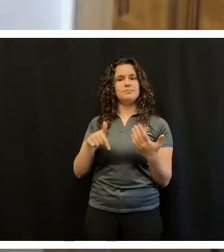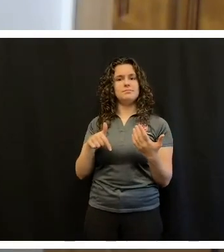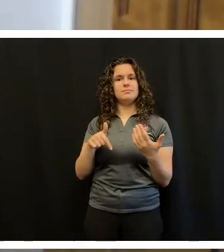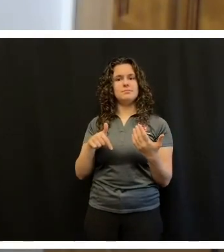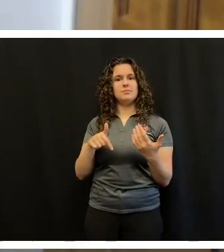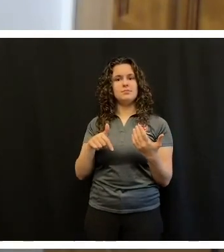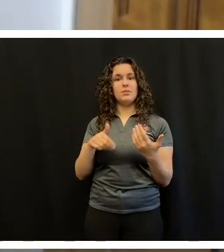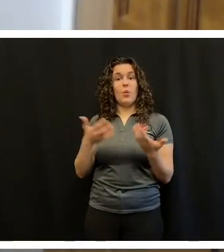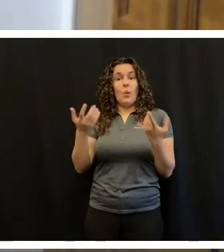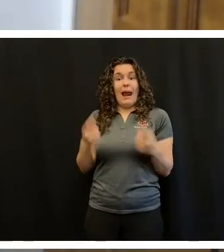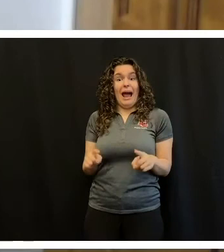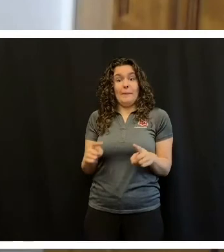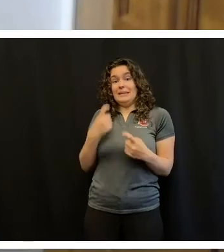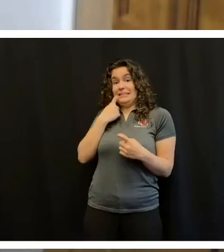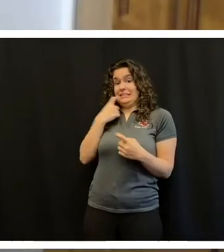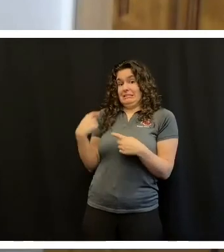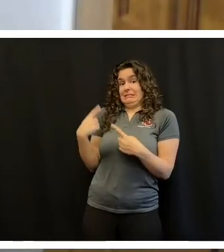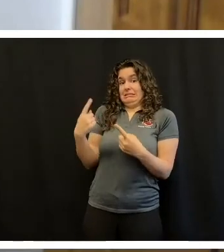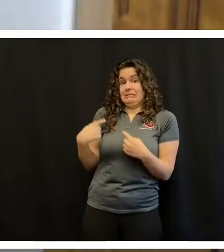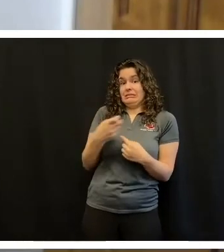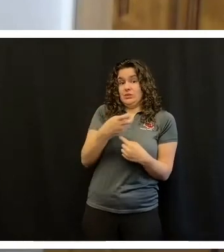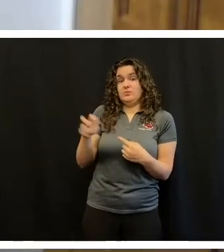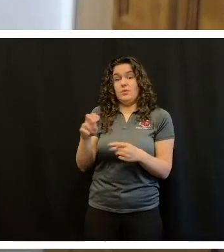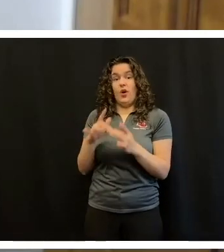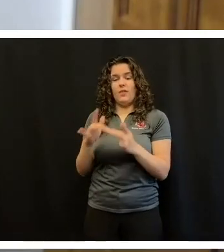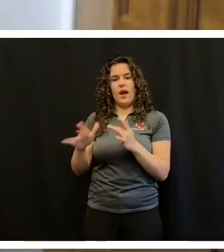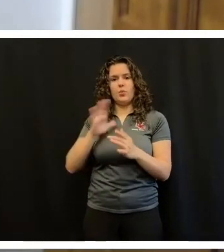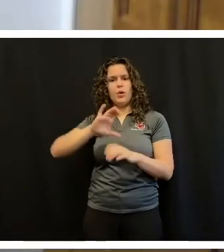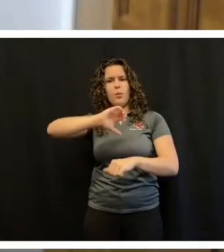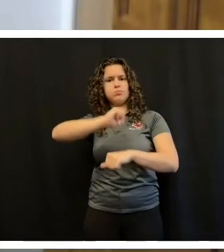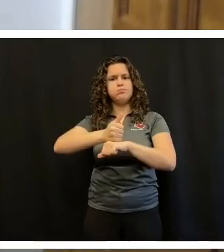in this transition to online which will remain,